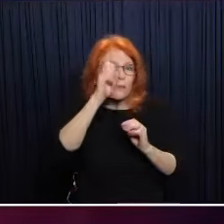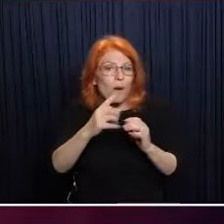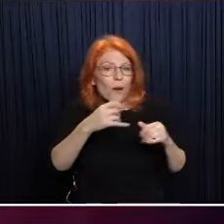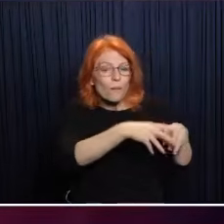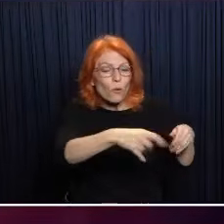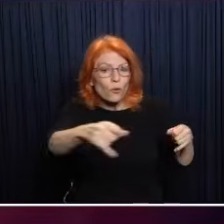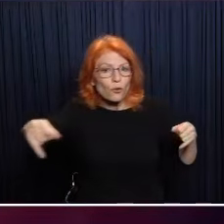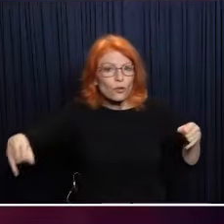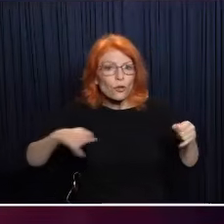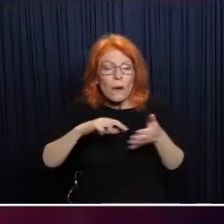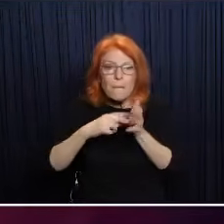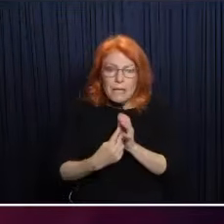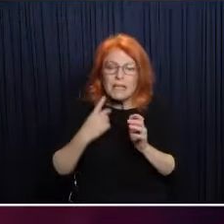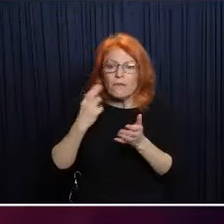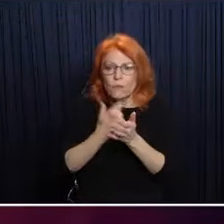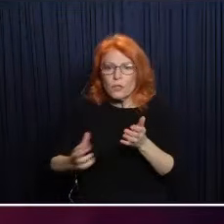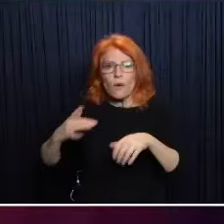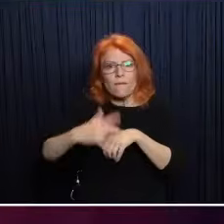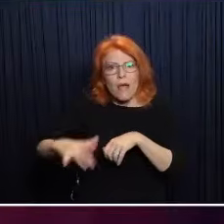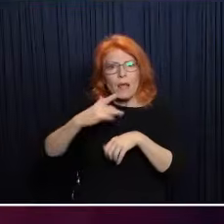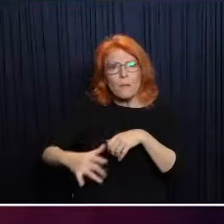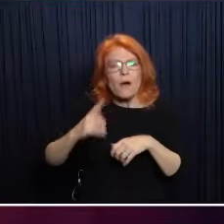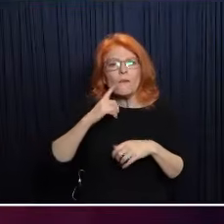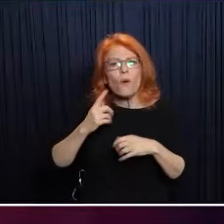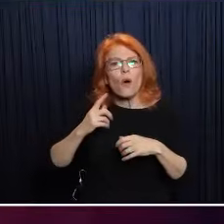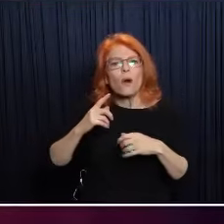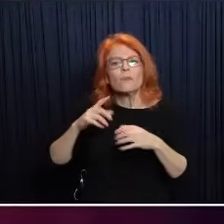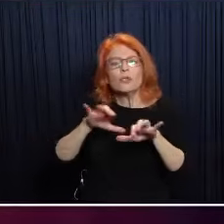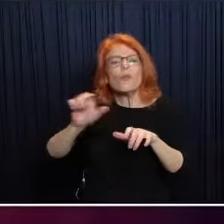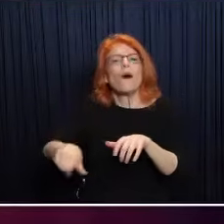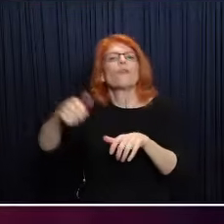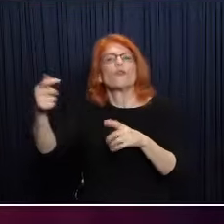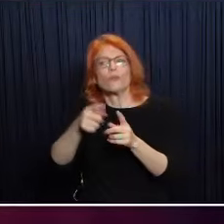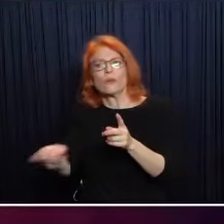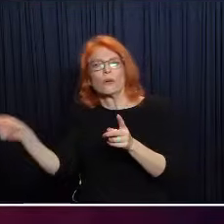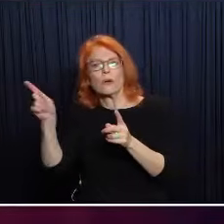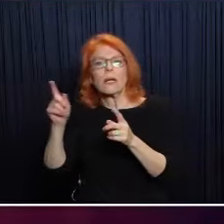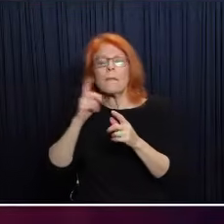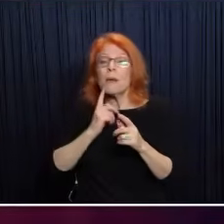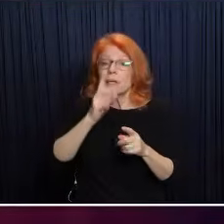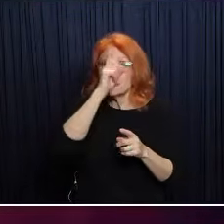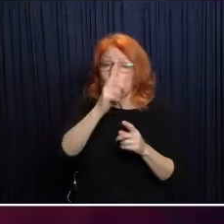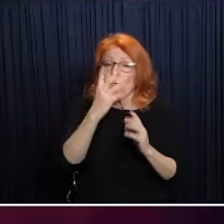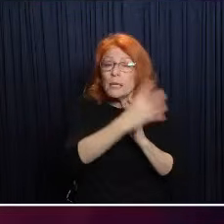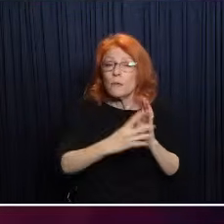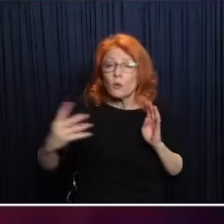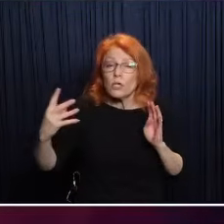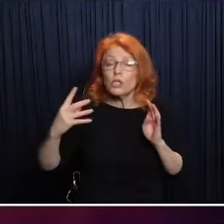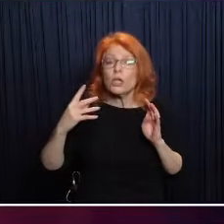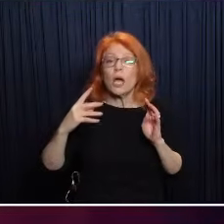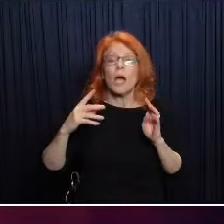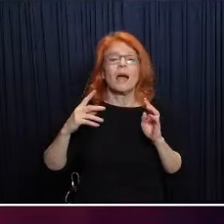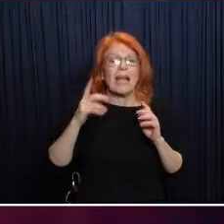SMART WALL AND HOW WE USE TECHNOLOGY TO ENABLE A SMARTER BORDER TO FREE UP RESOURCES TO